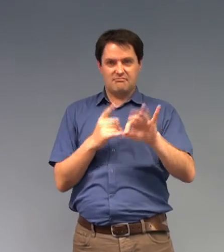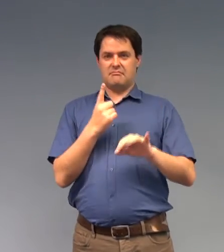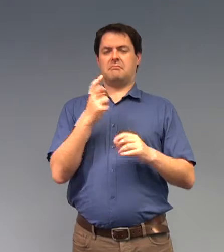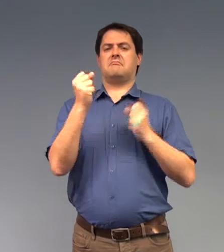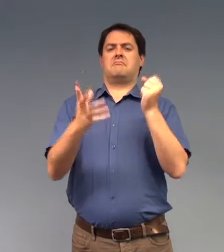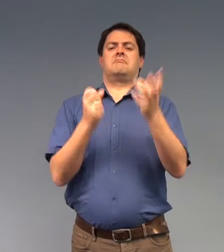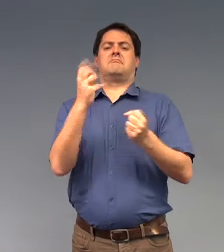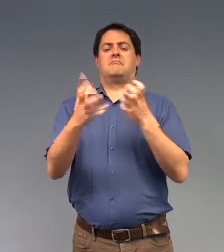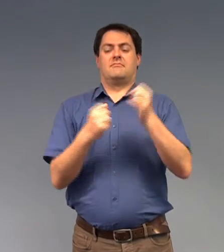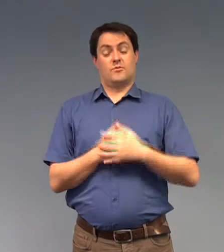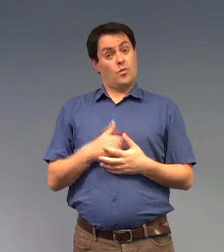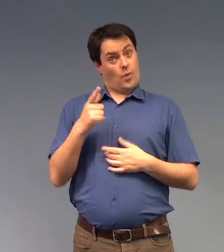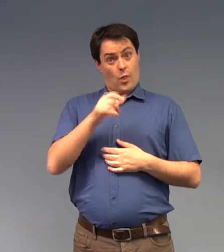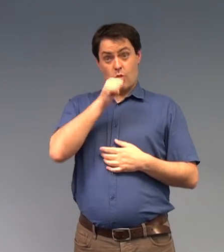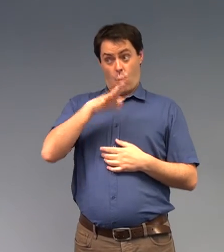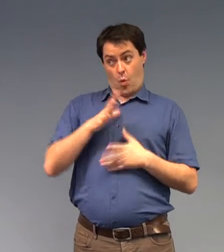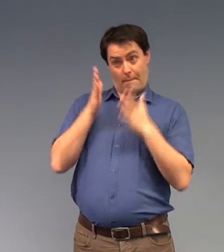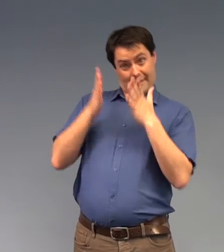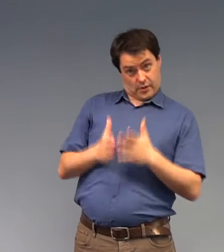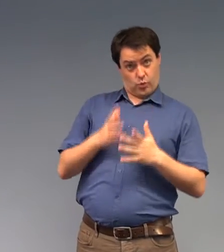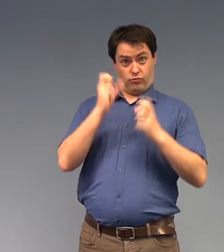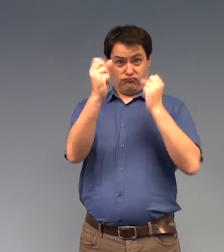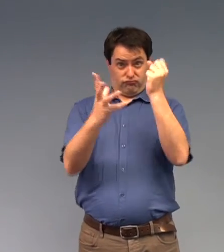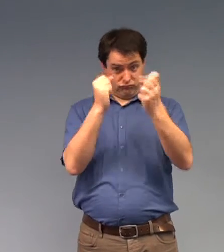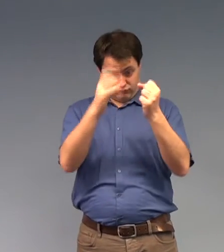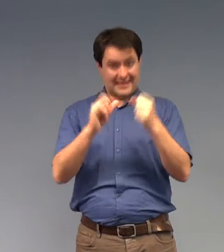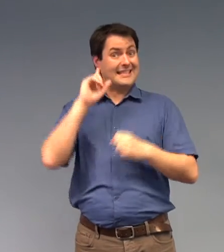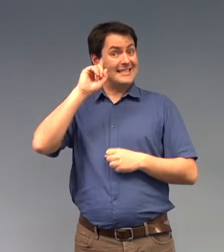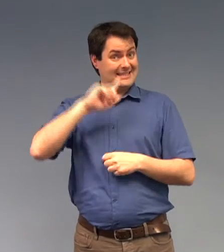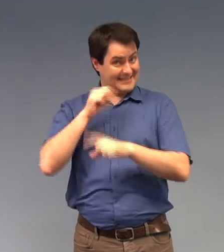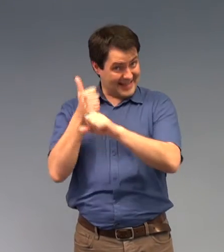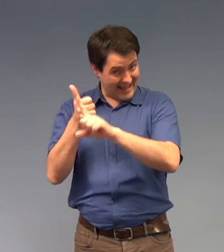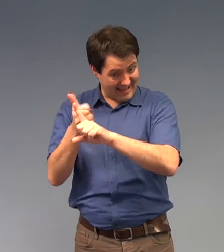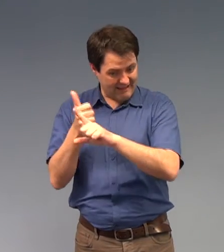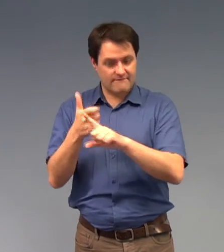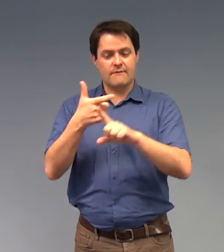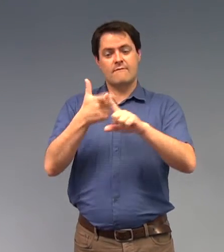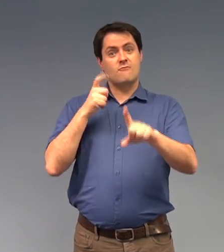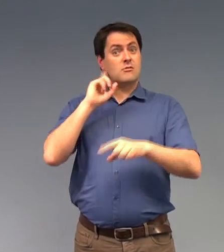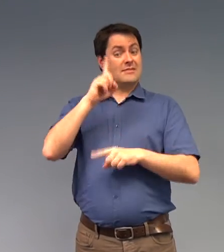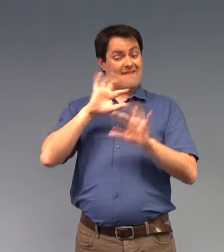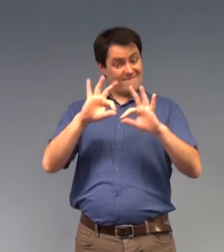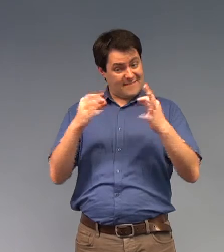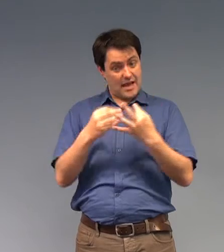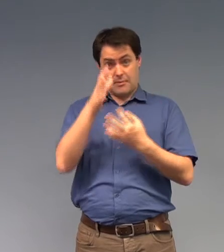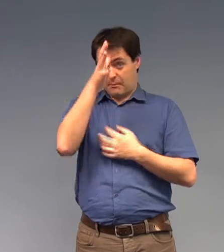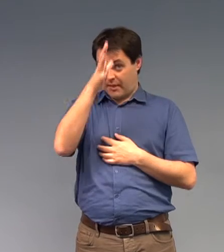So, you can see that the main picture is reduced and the Deaf person appears.